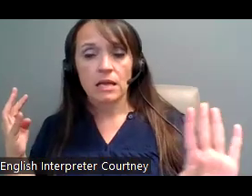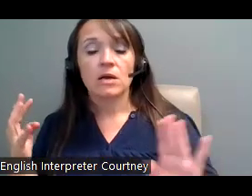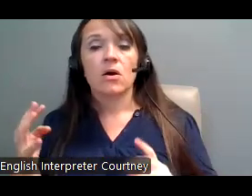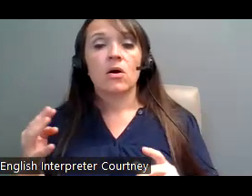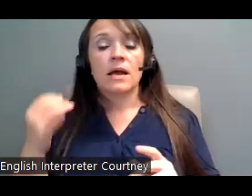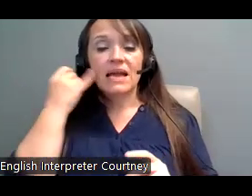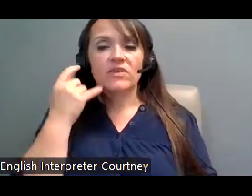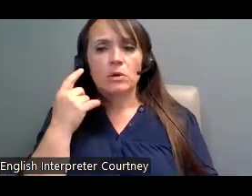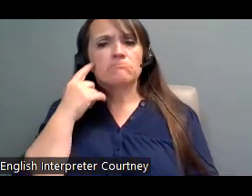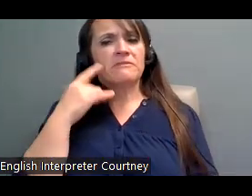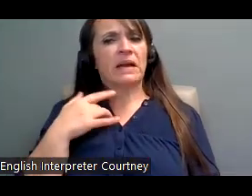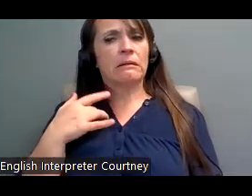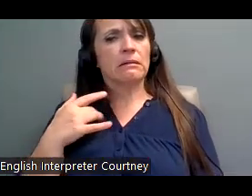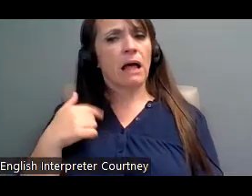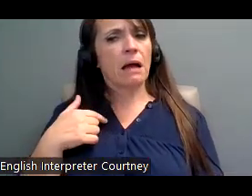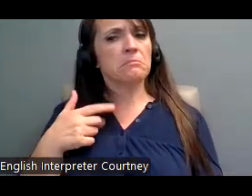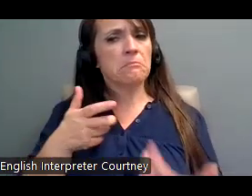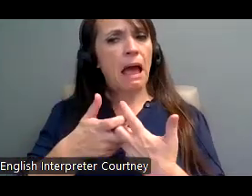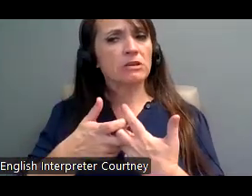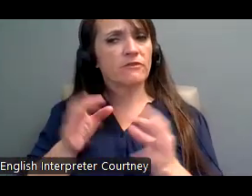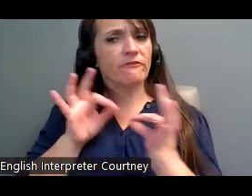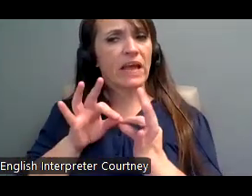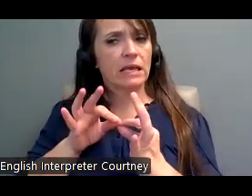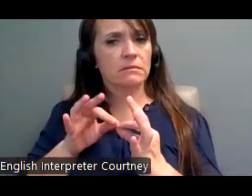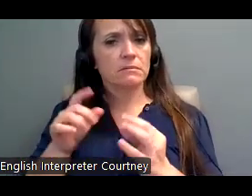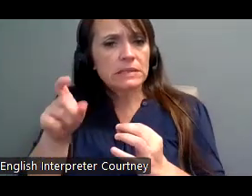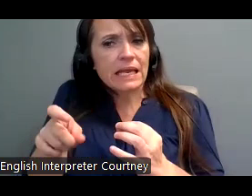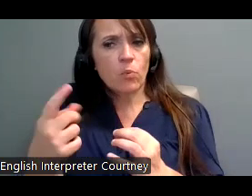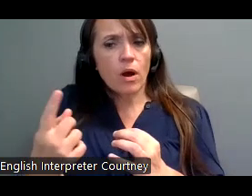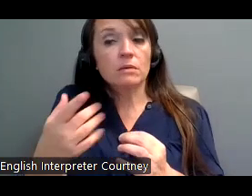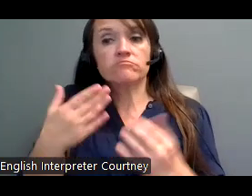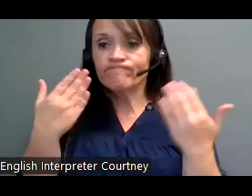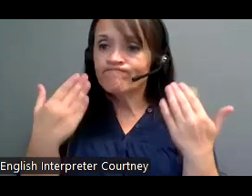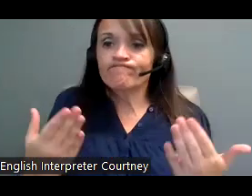apply for one, and try to determine the best one for you, put in an application, it's very